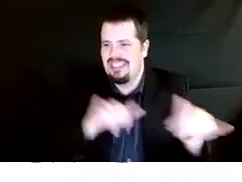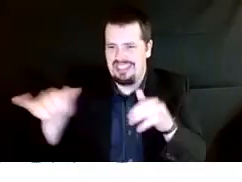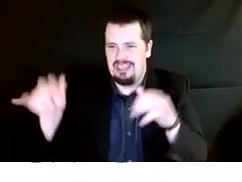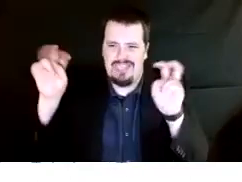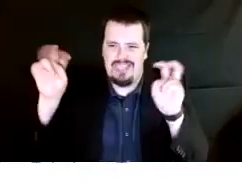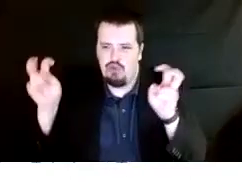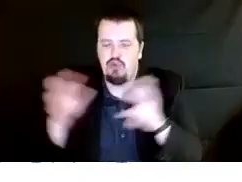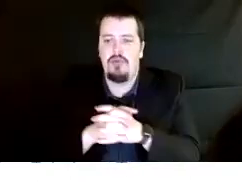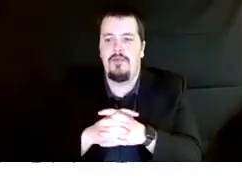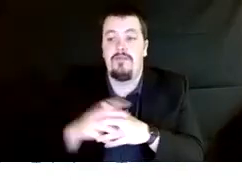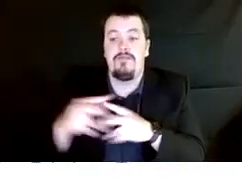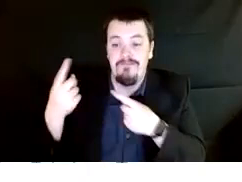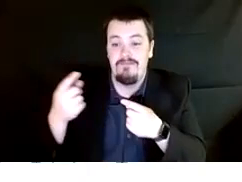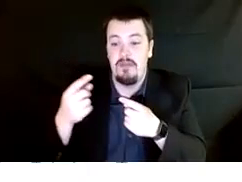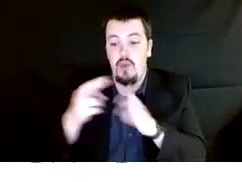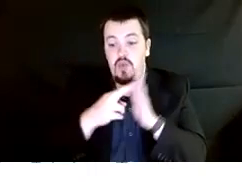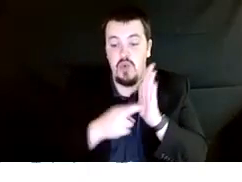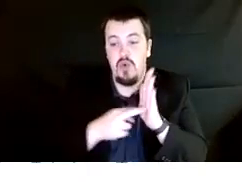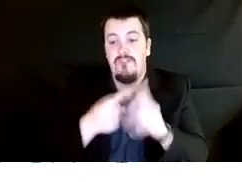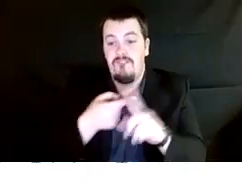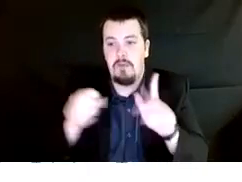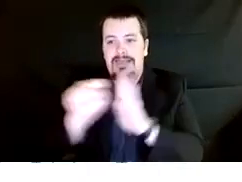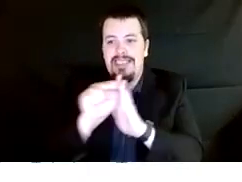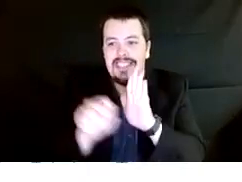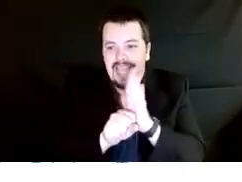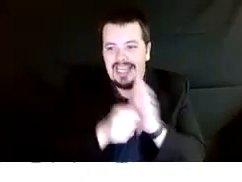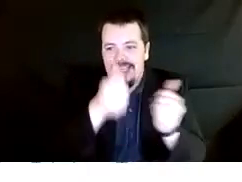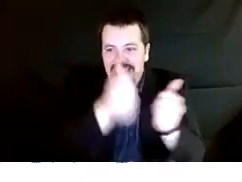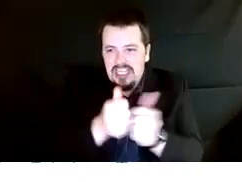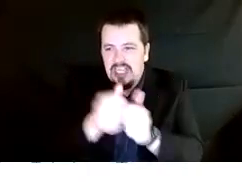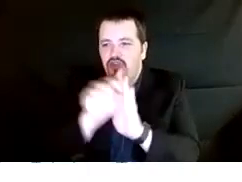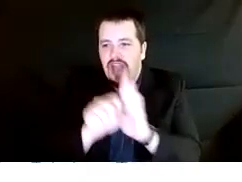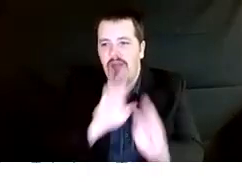since these guidelines were from the state, each state has their own set of guidelines